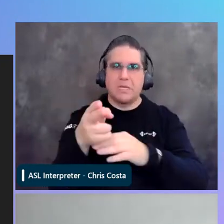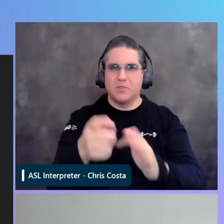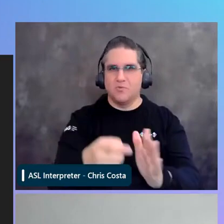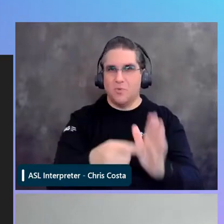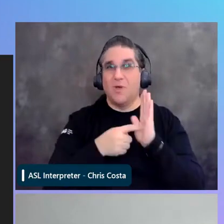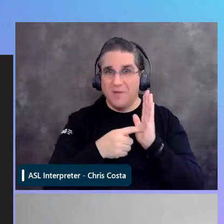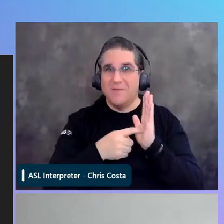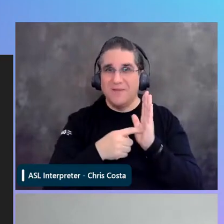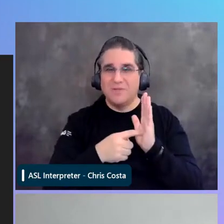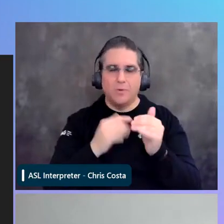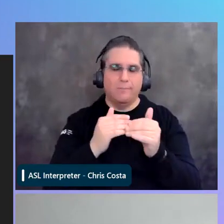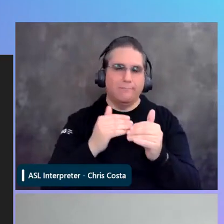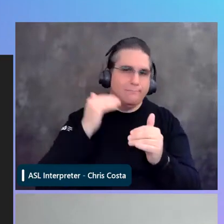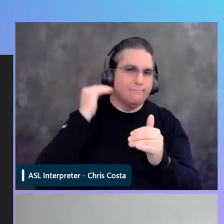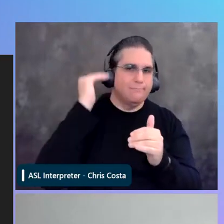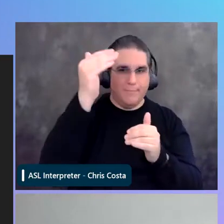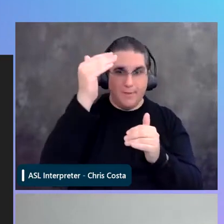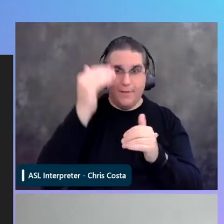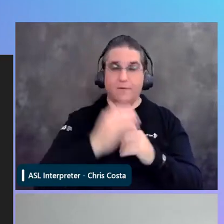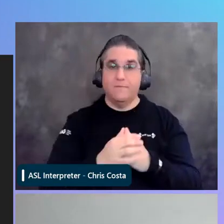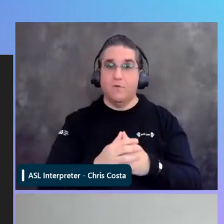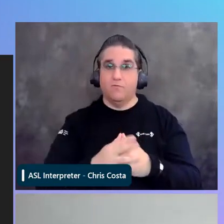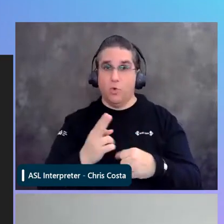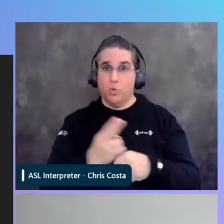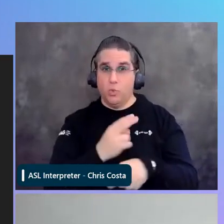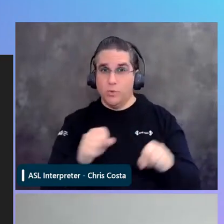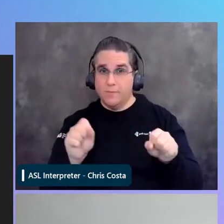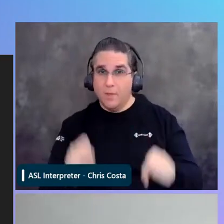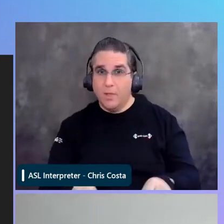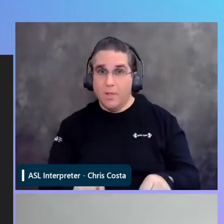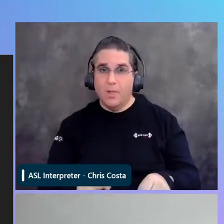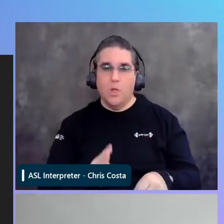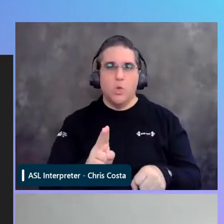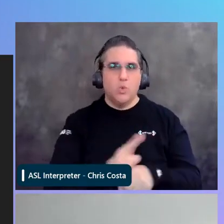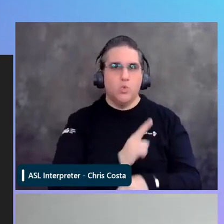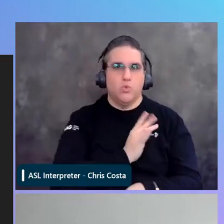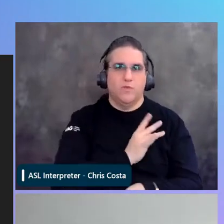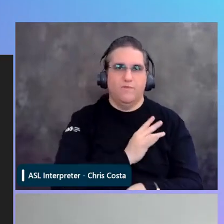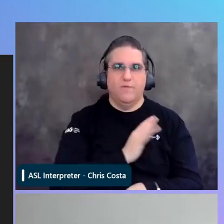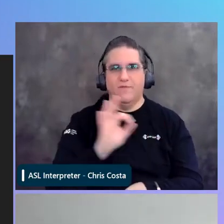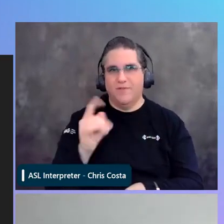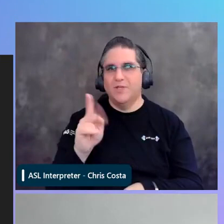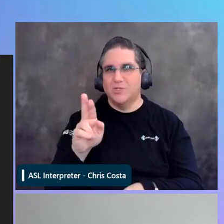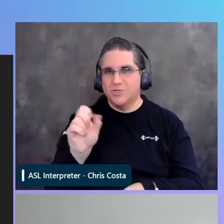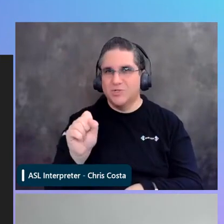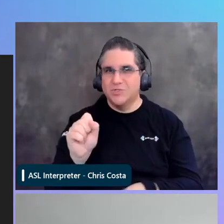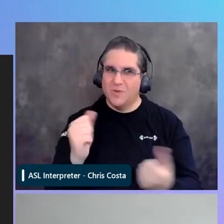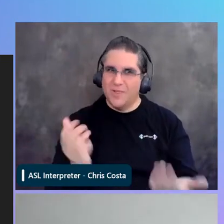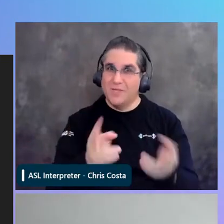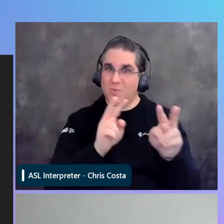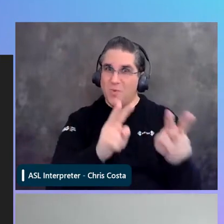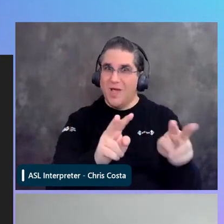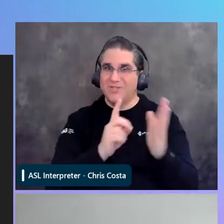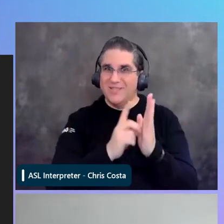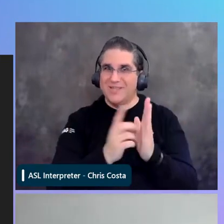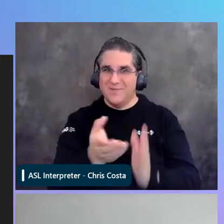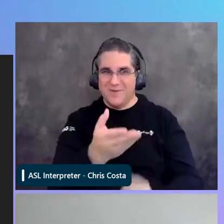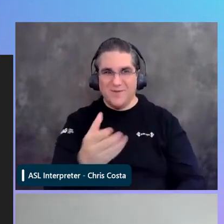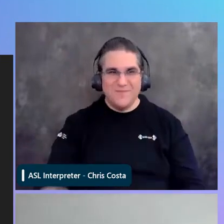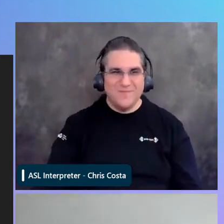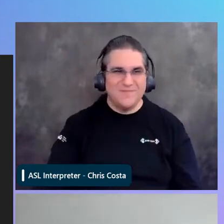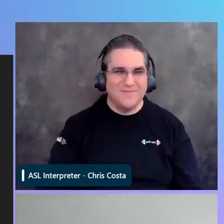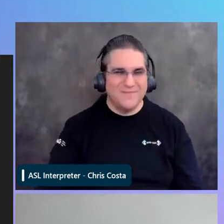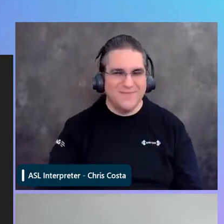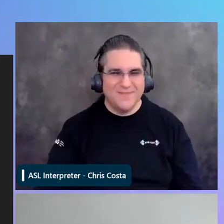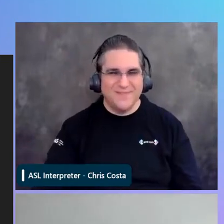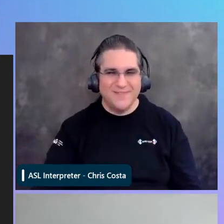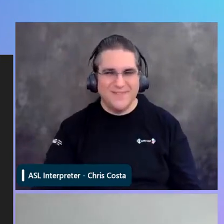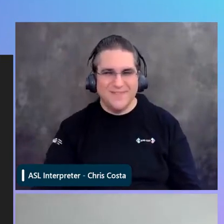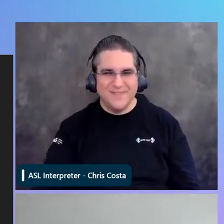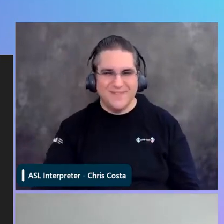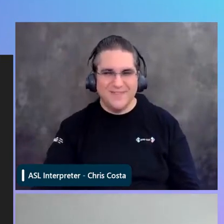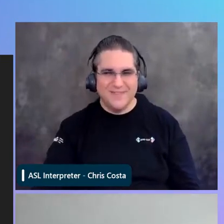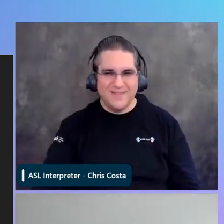actual useful features. So let's